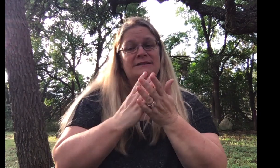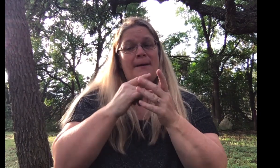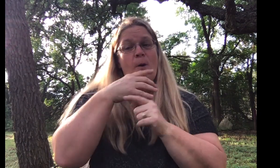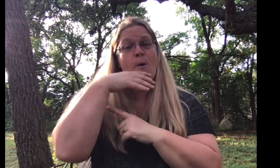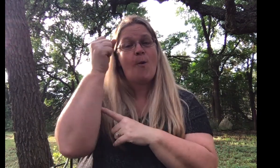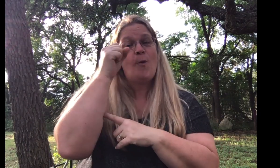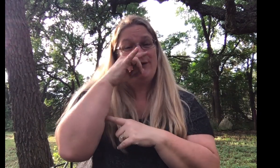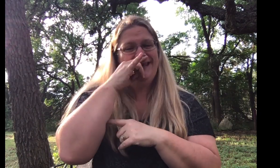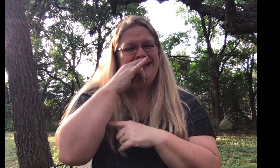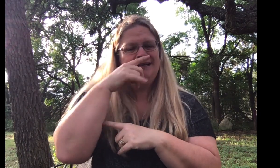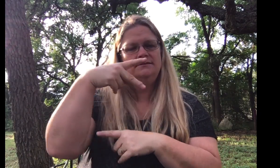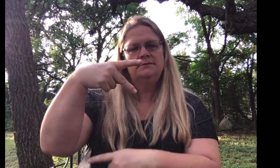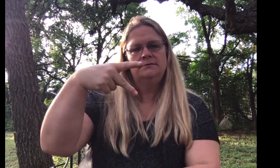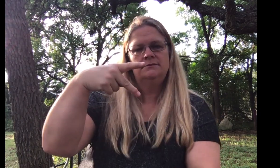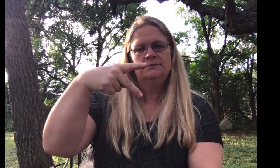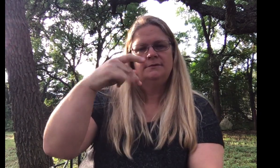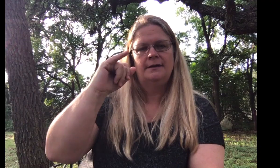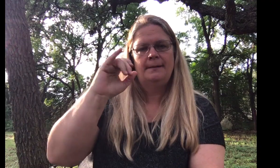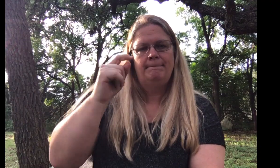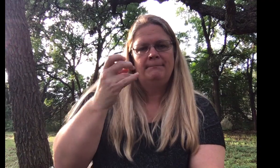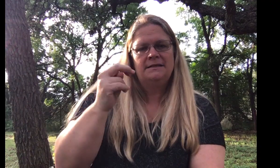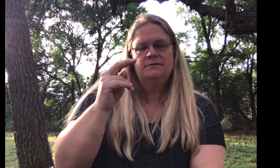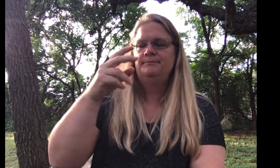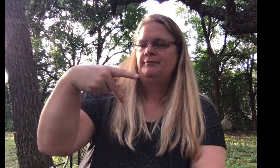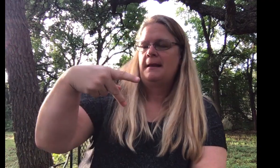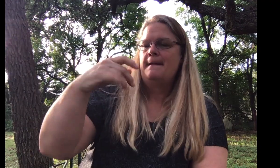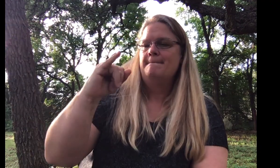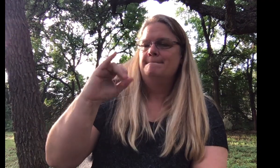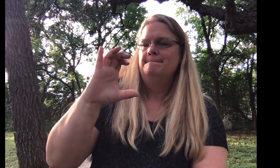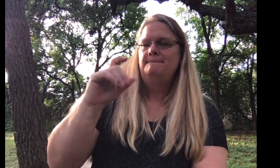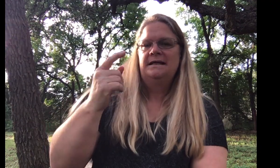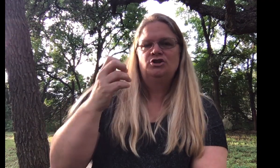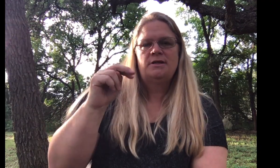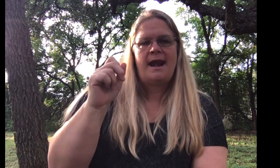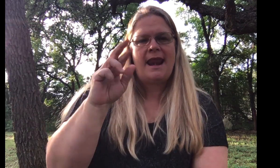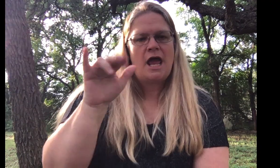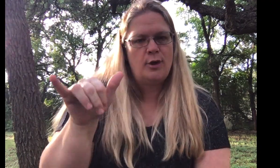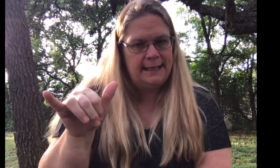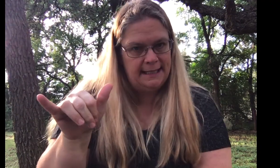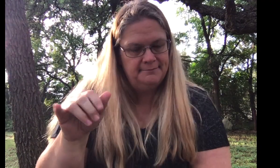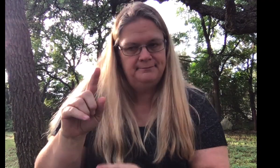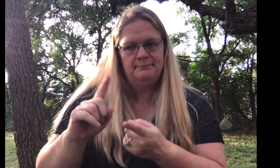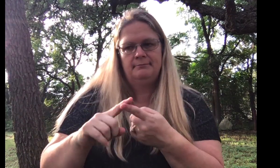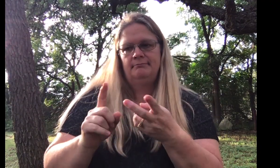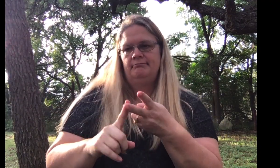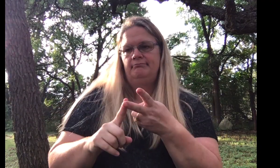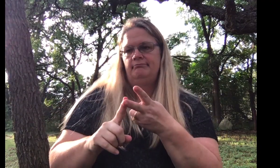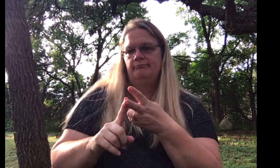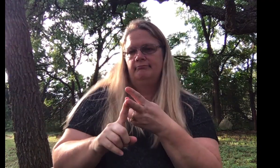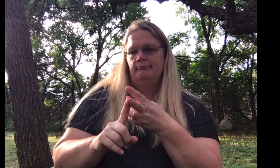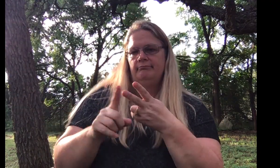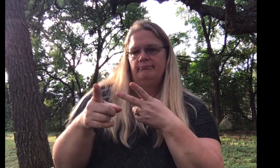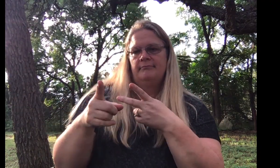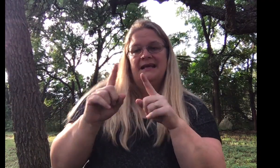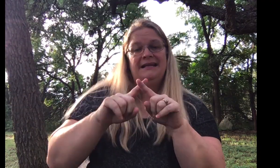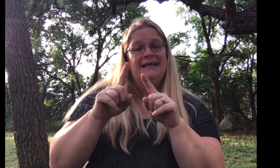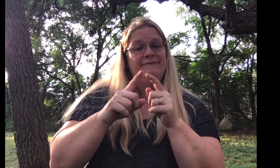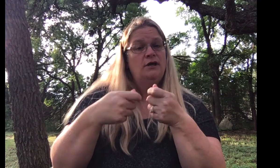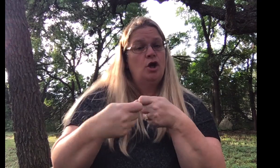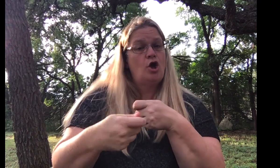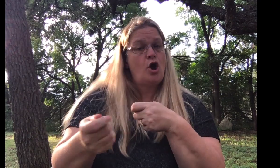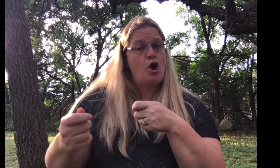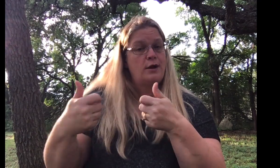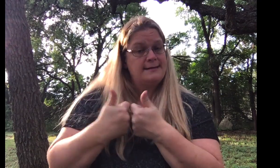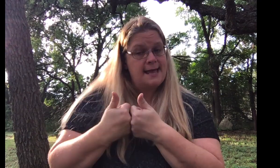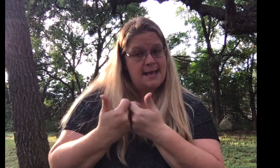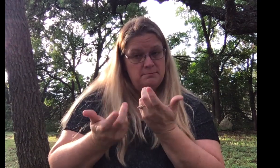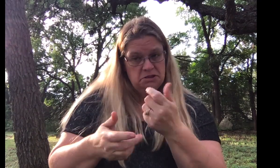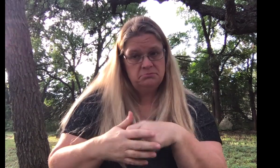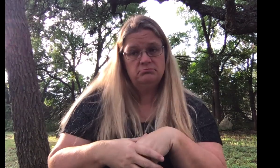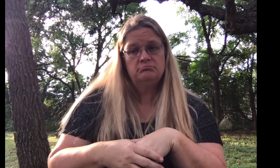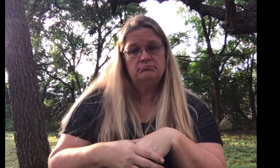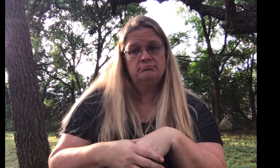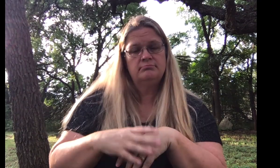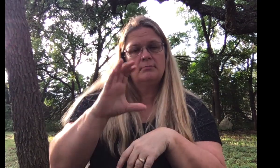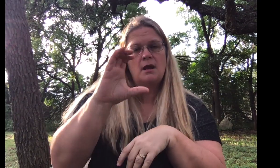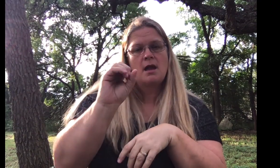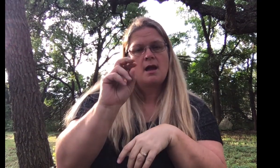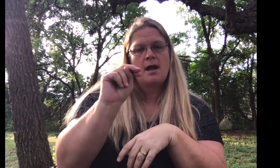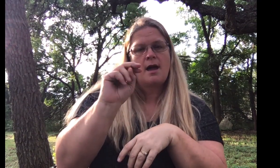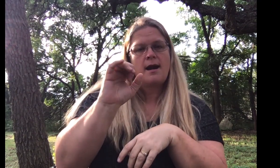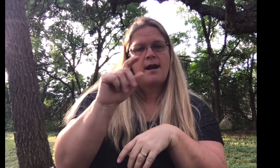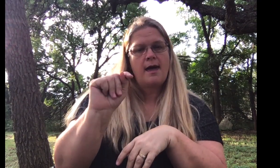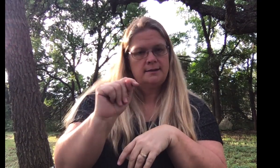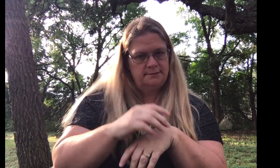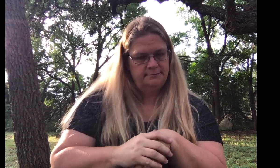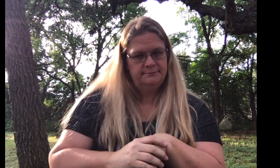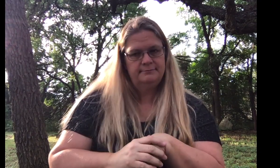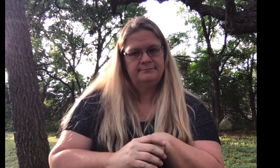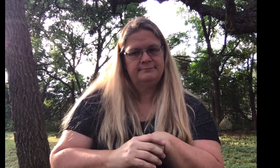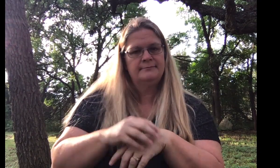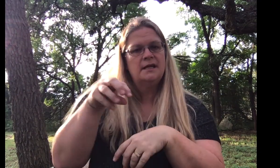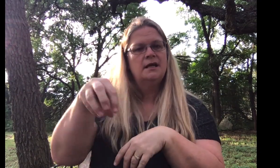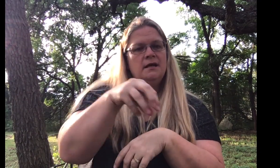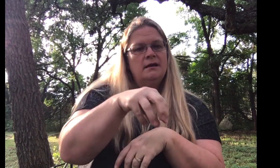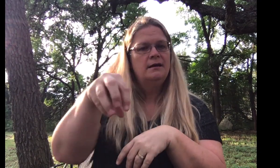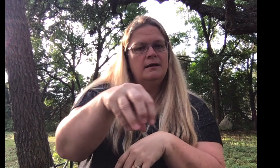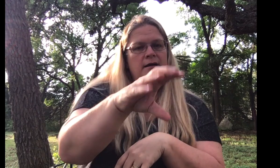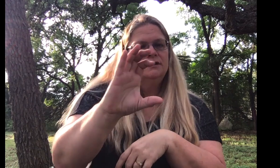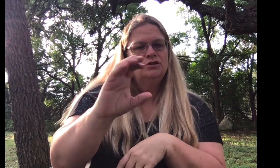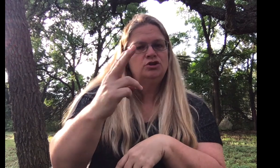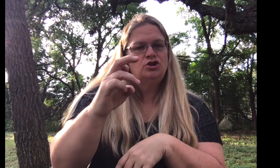For some of the older kids, Pictionary, different card games, Connect, Checkers,